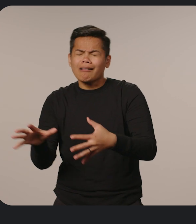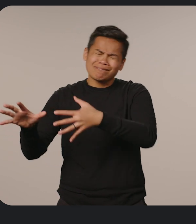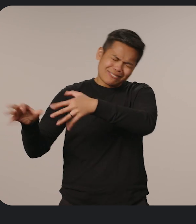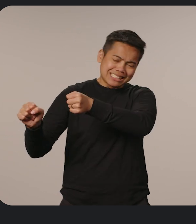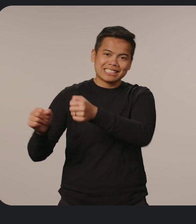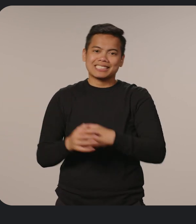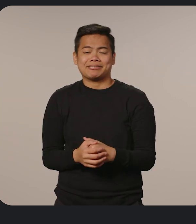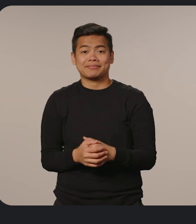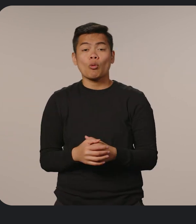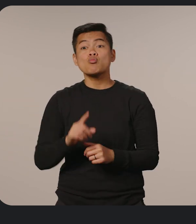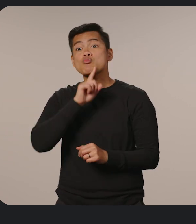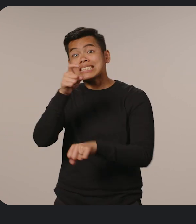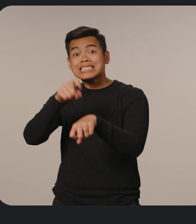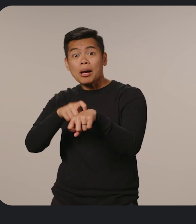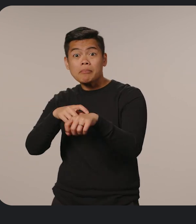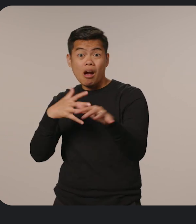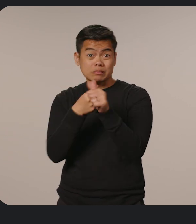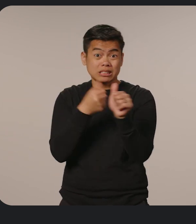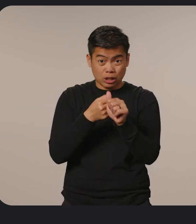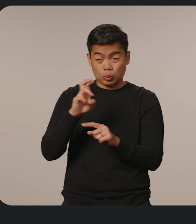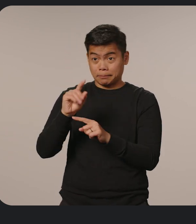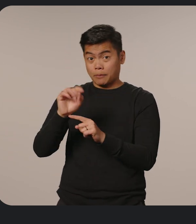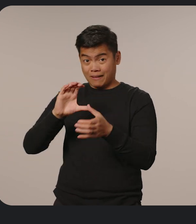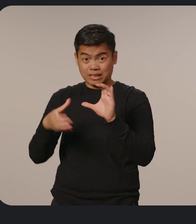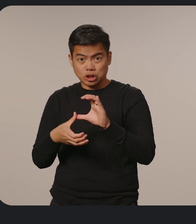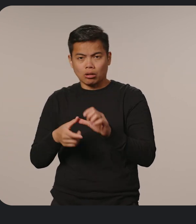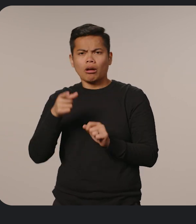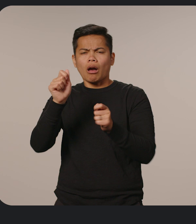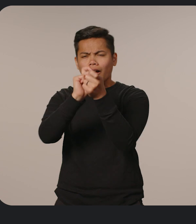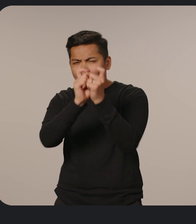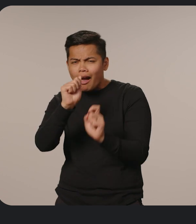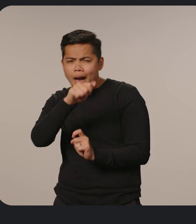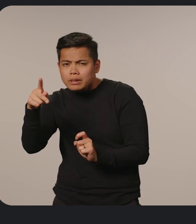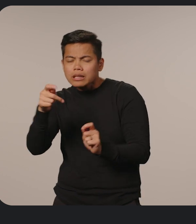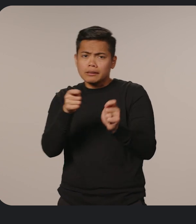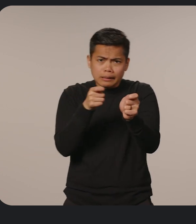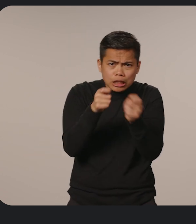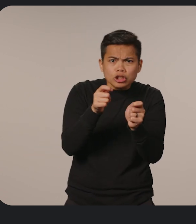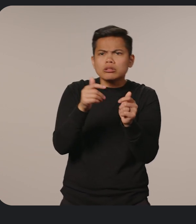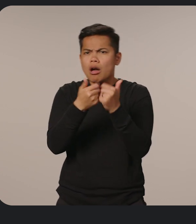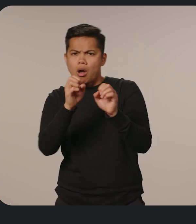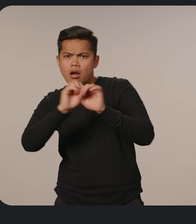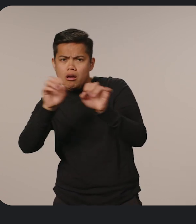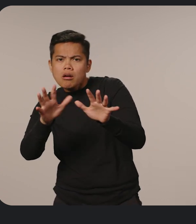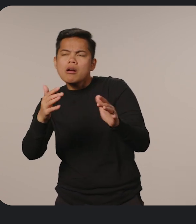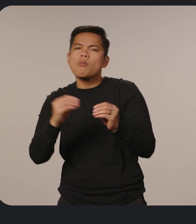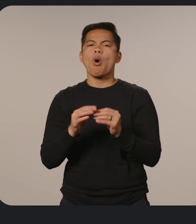ever before with real-time updates for remote config you can alter your app and manage